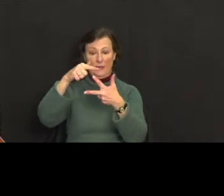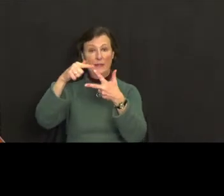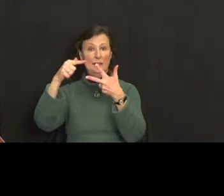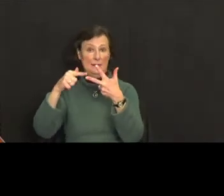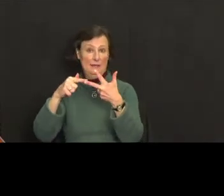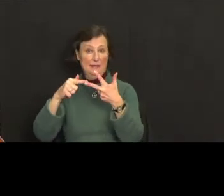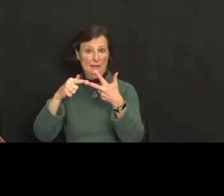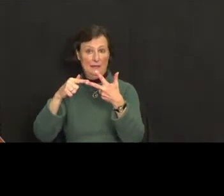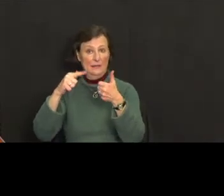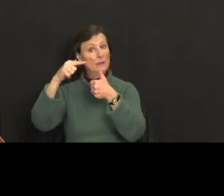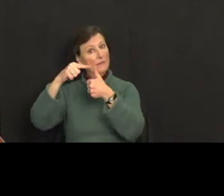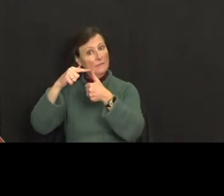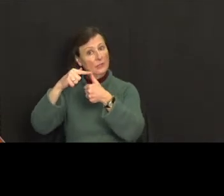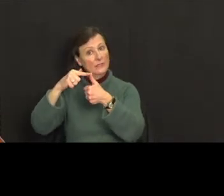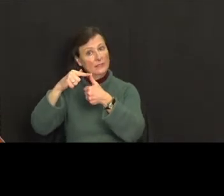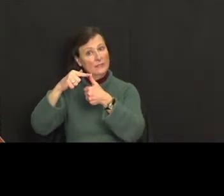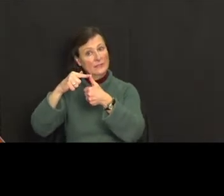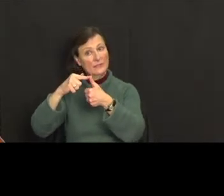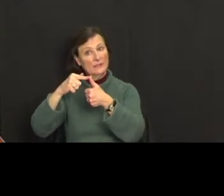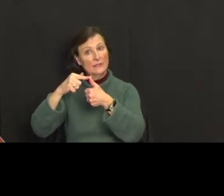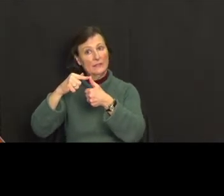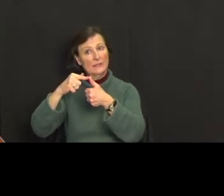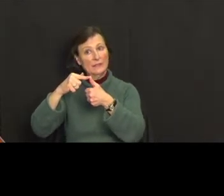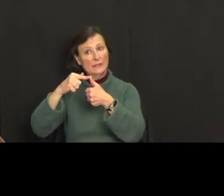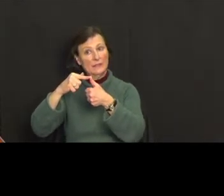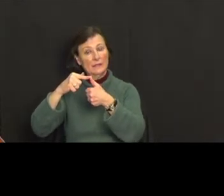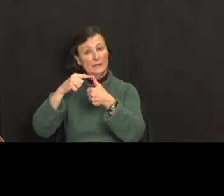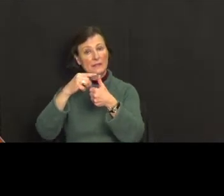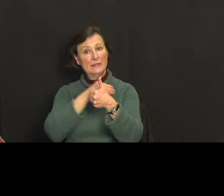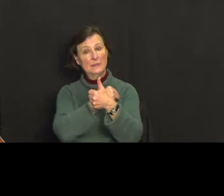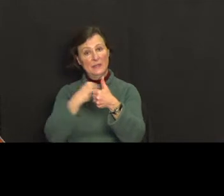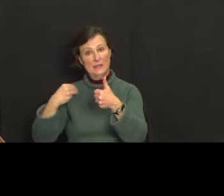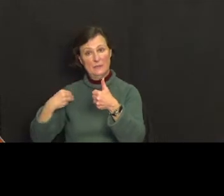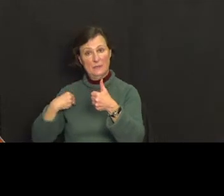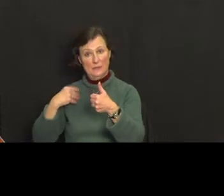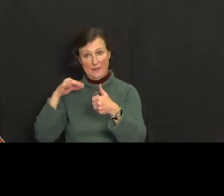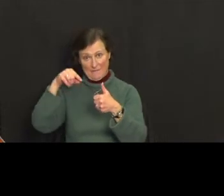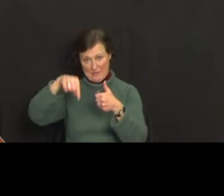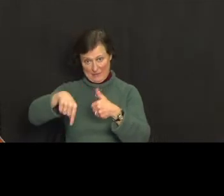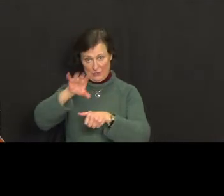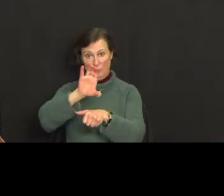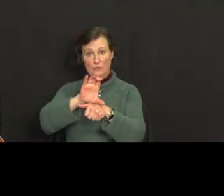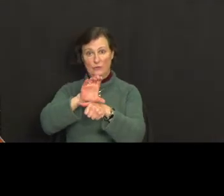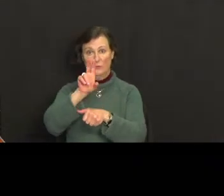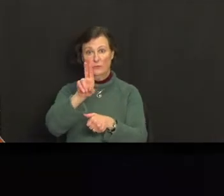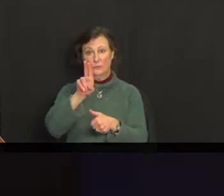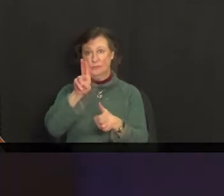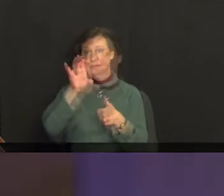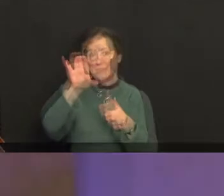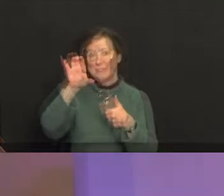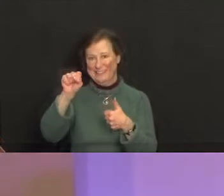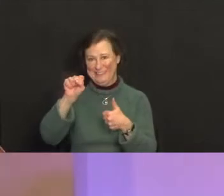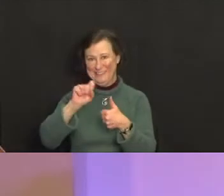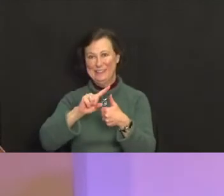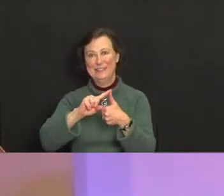the first is for members of this congregation the Unitarian Universalist Congregation of Salem.